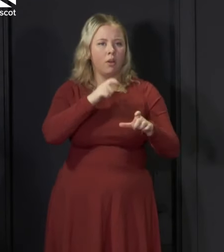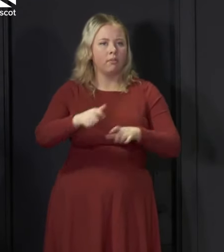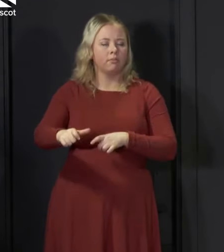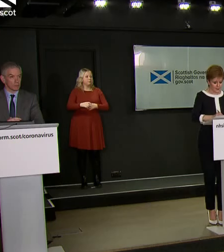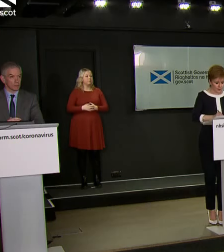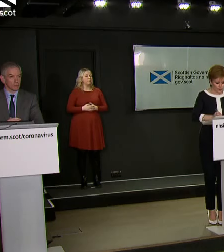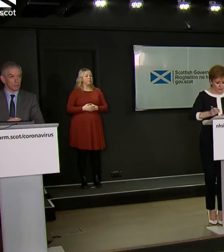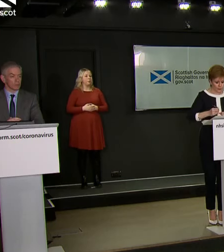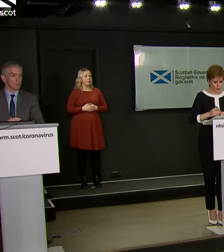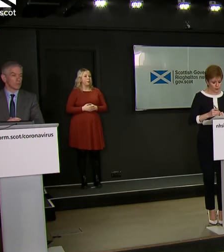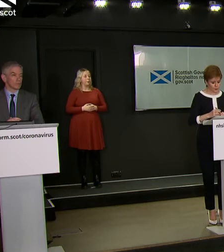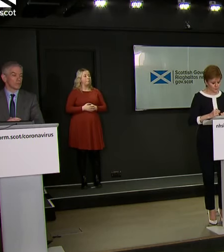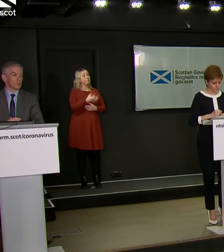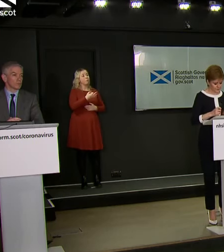Phil McDonald from Global.